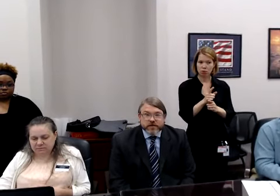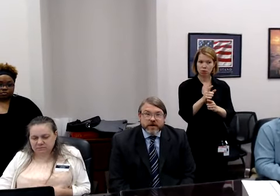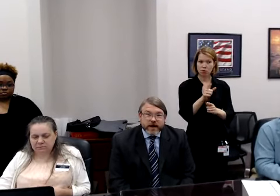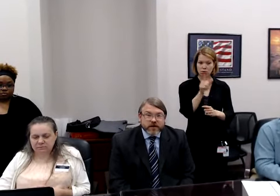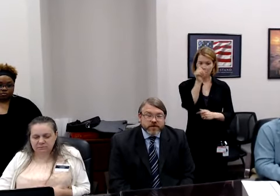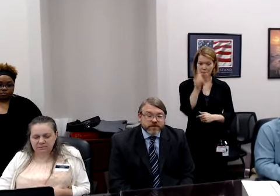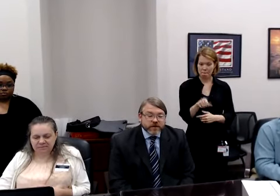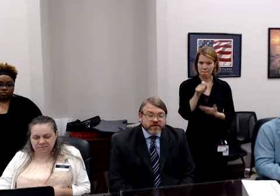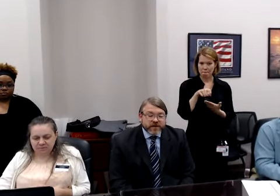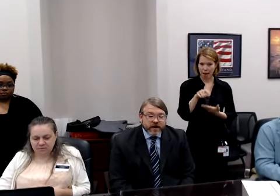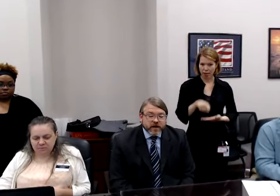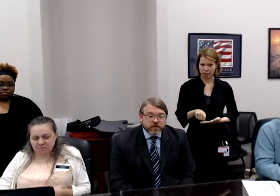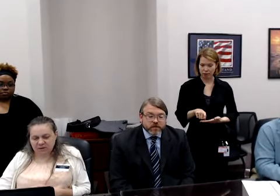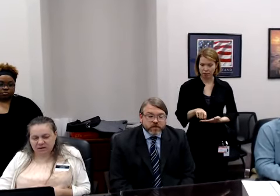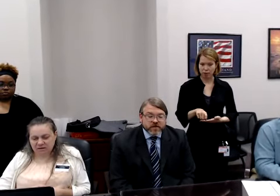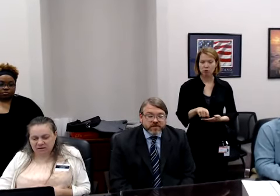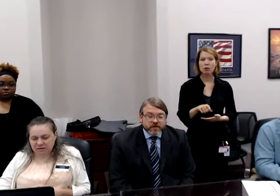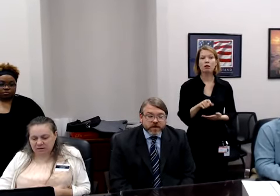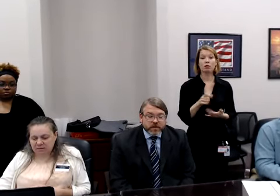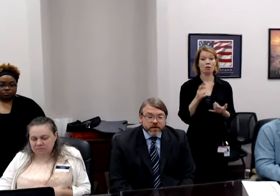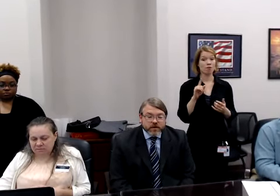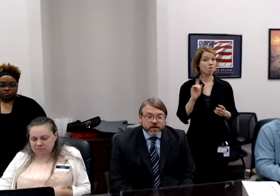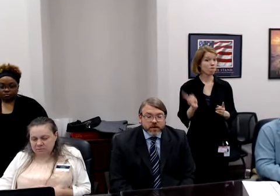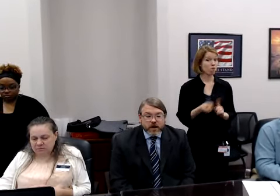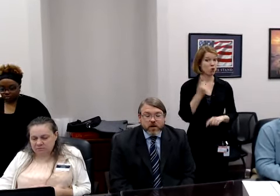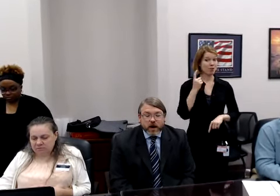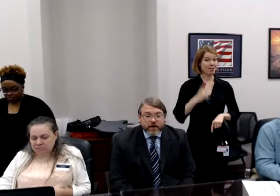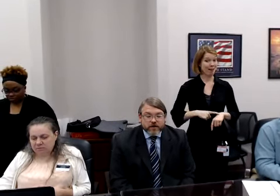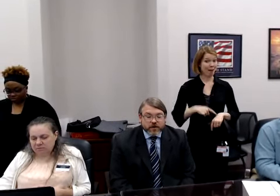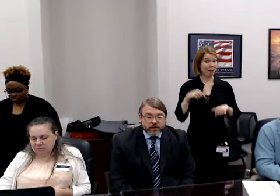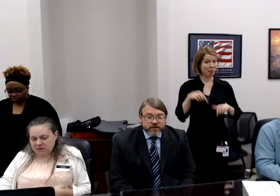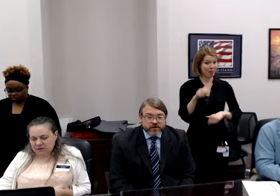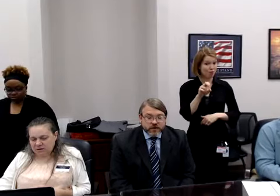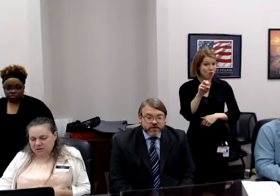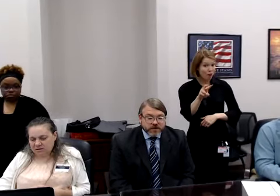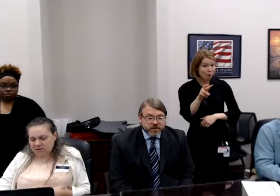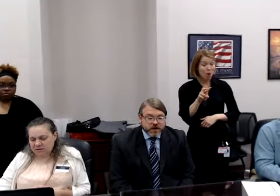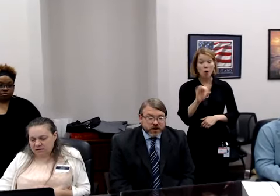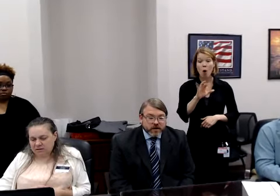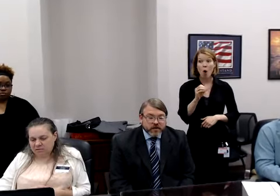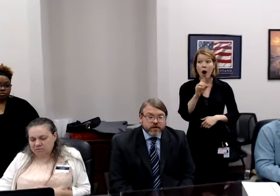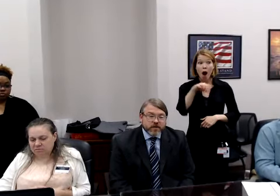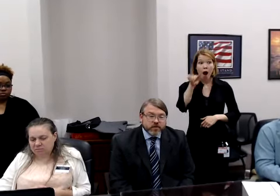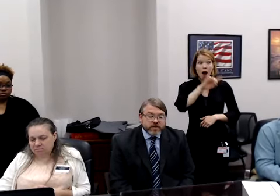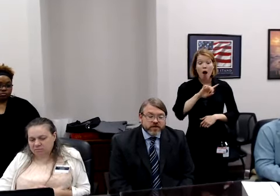So, now for the first time this November, Ohio voters who have vision impairment or other print